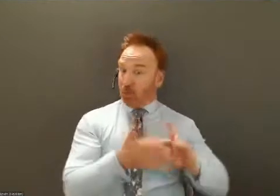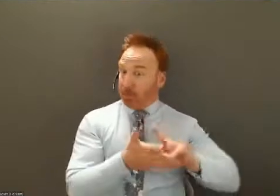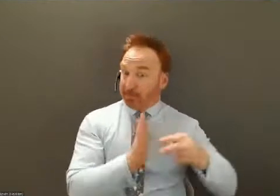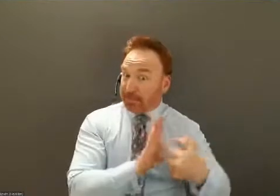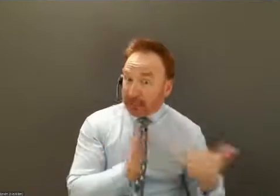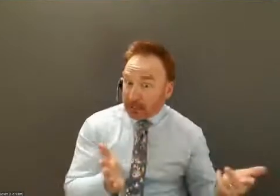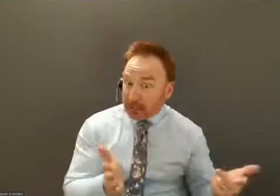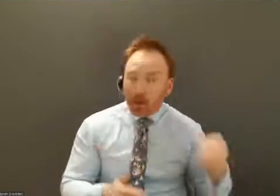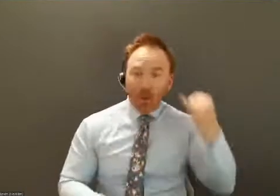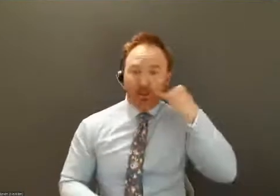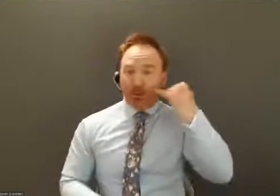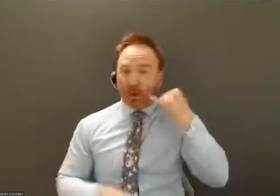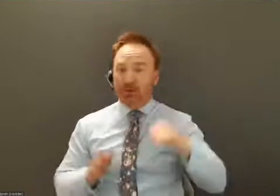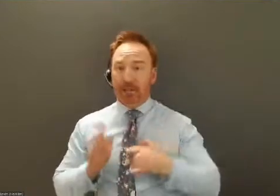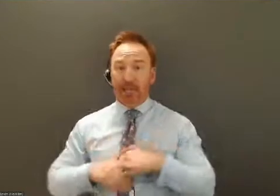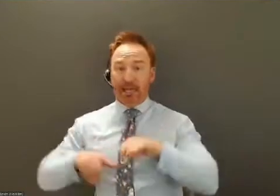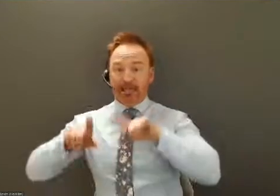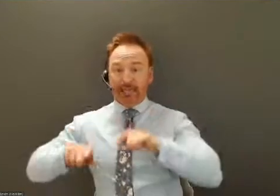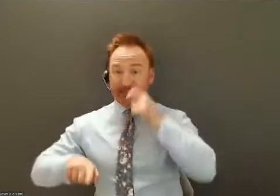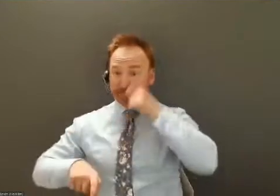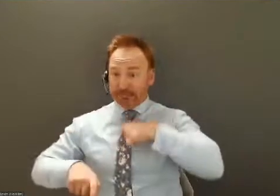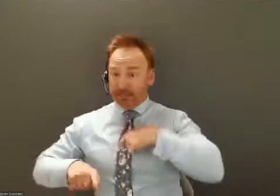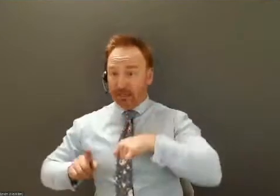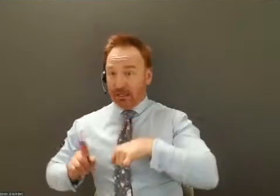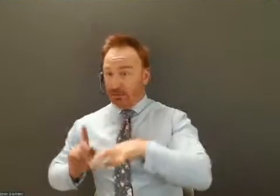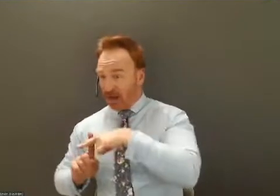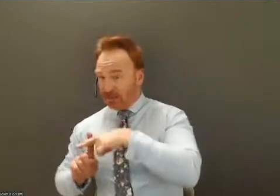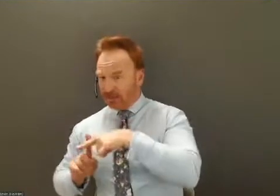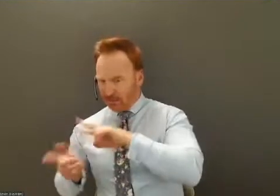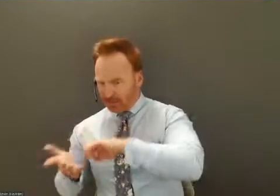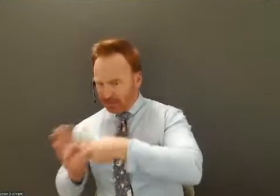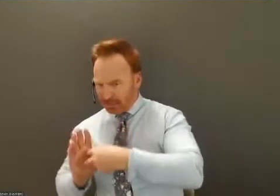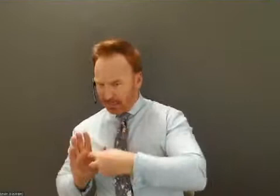with anyone with symptoms. That's why we asked people to